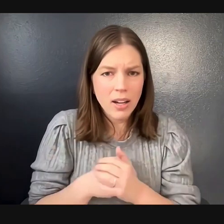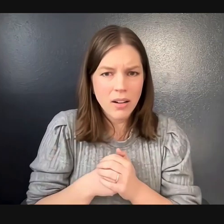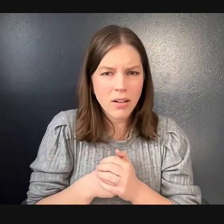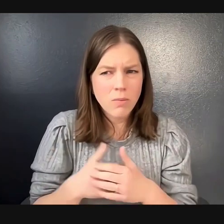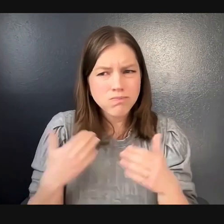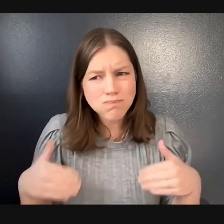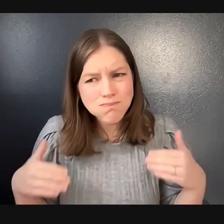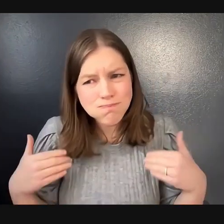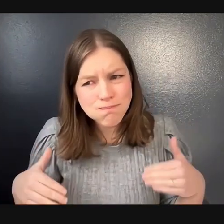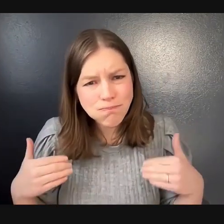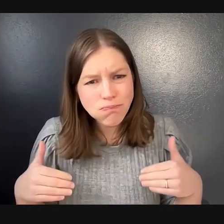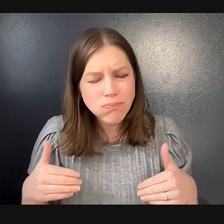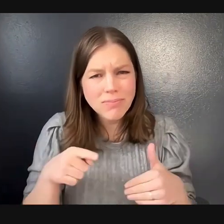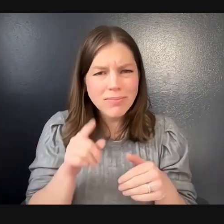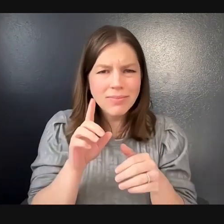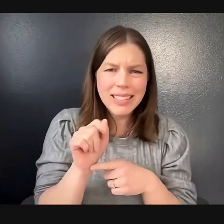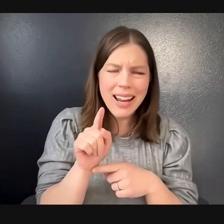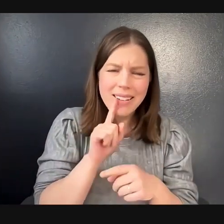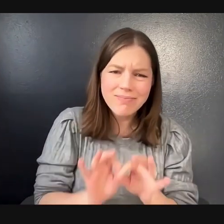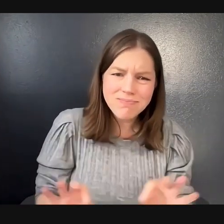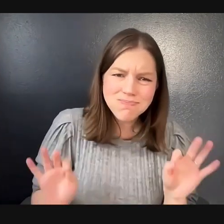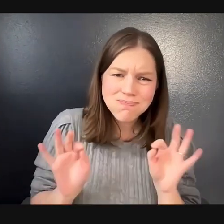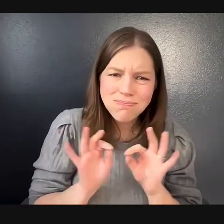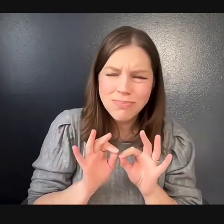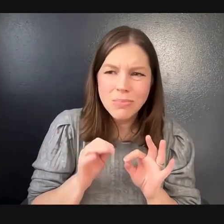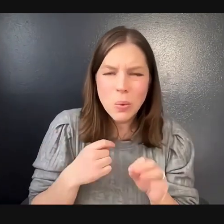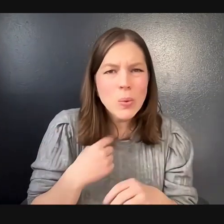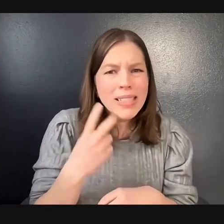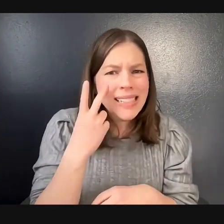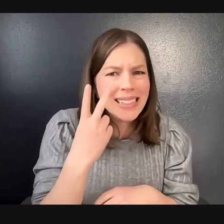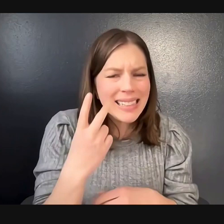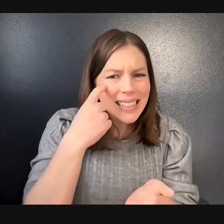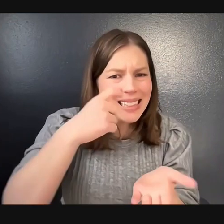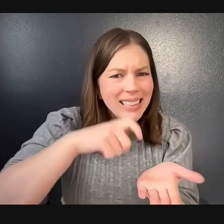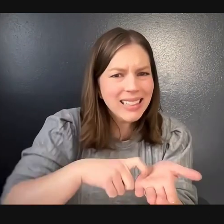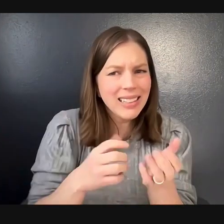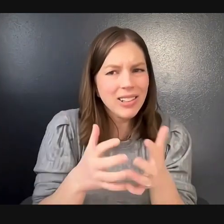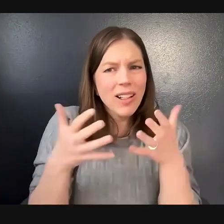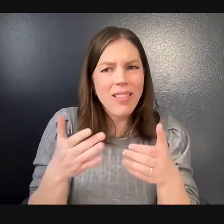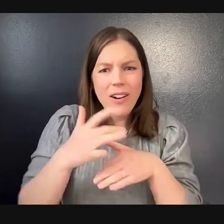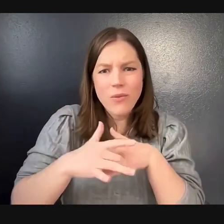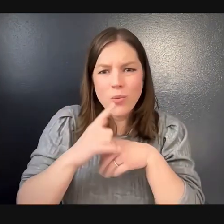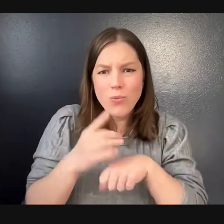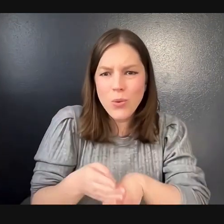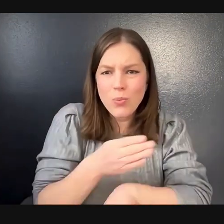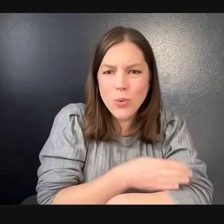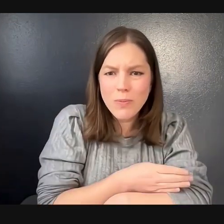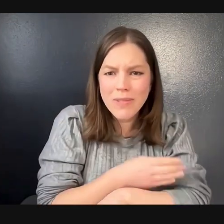they're providing. This data is significant. We see there is a lot of room for improvement.